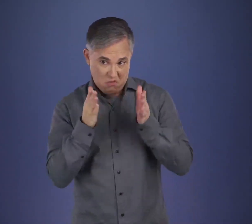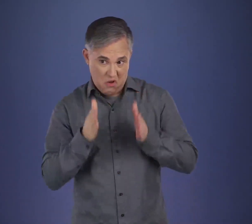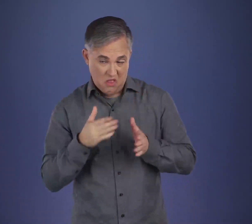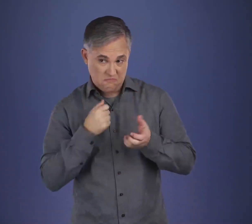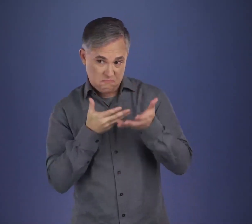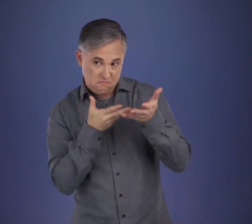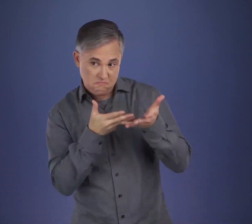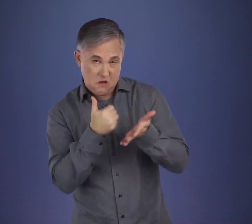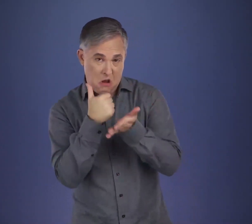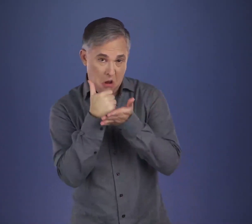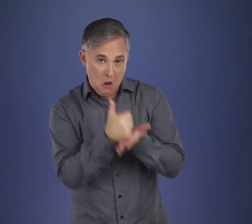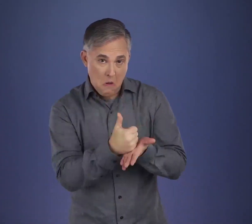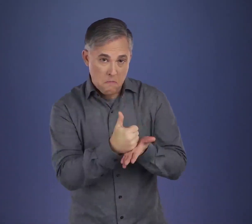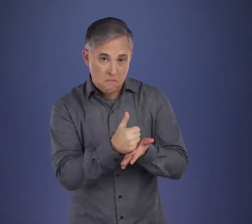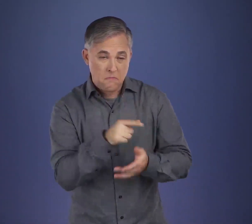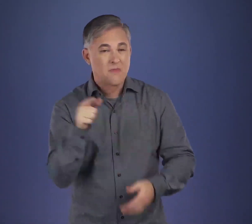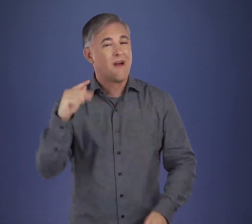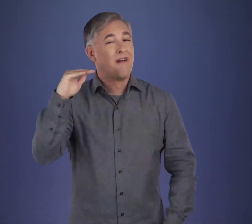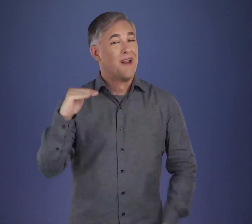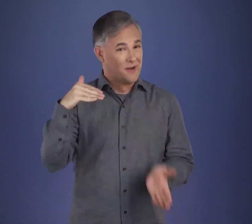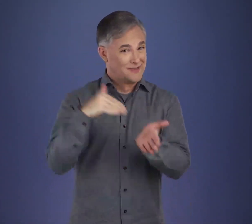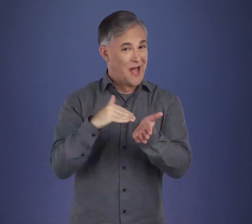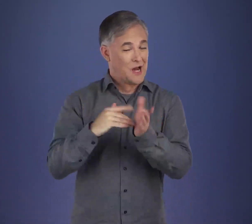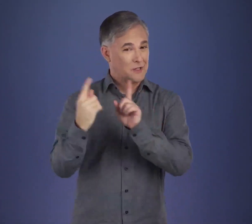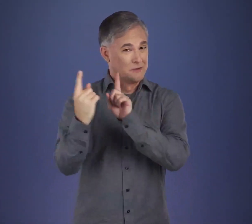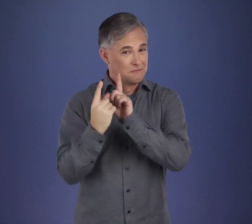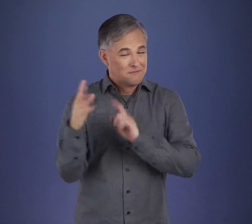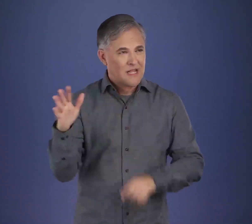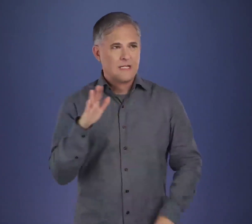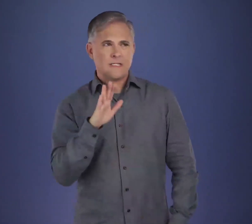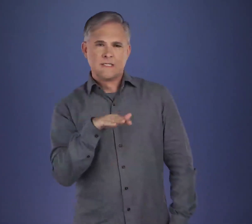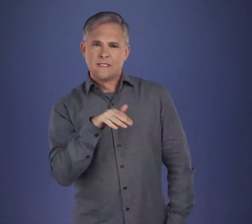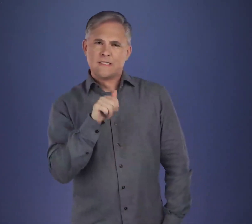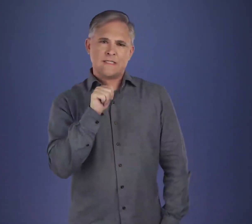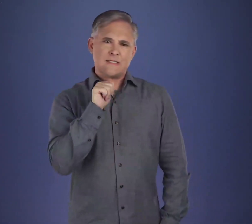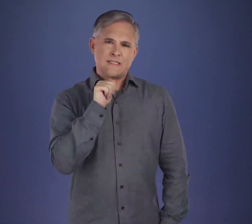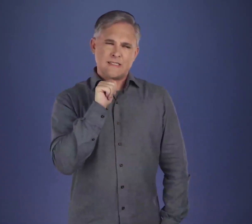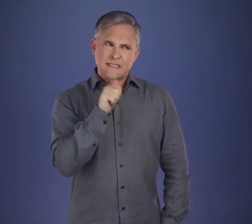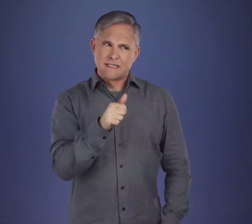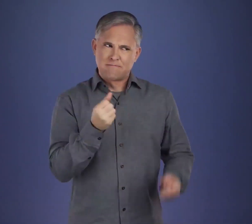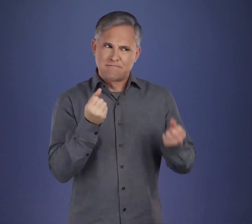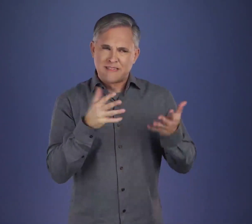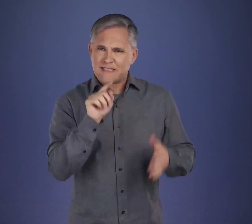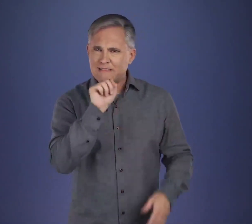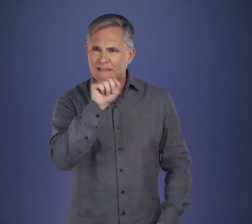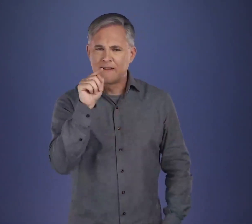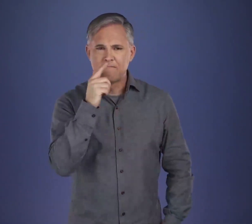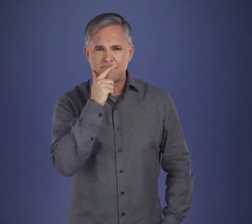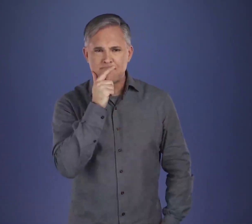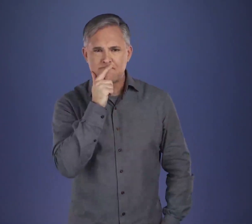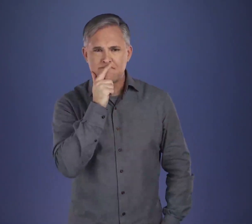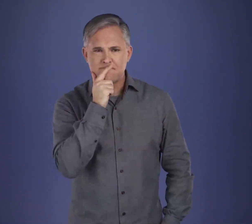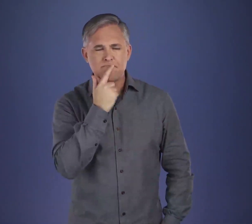‘Nothing too promising,’ the little doc said. ‘There’s just one chap on the third floor